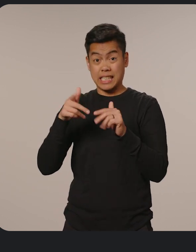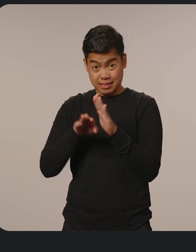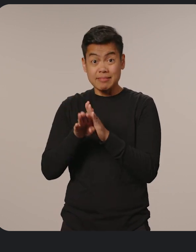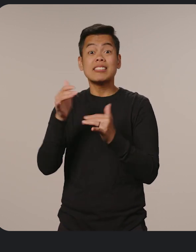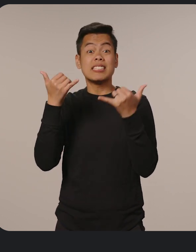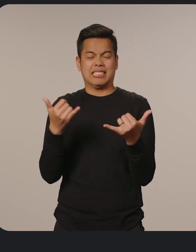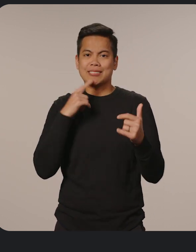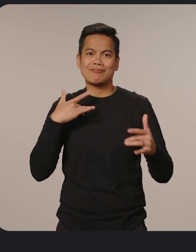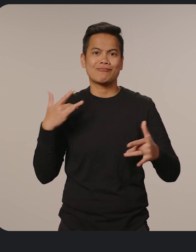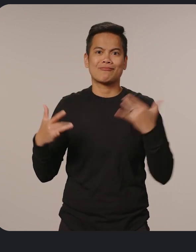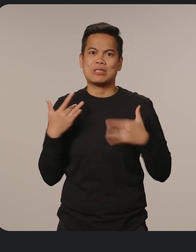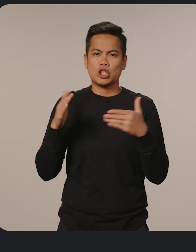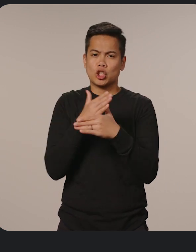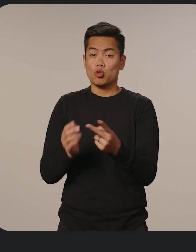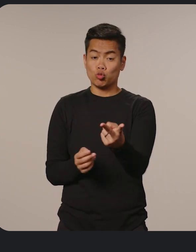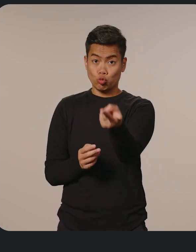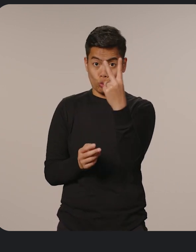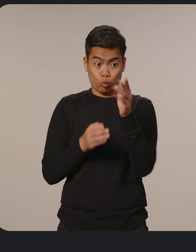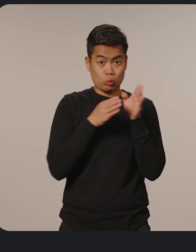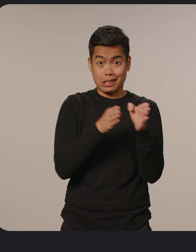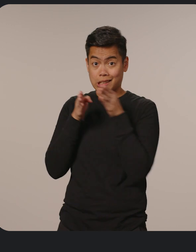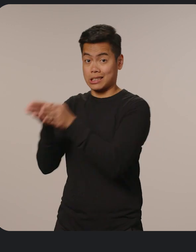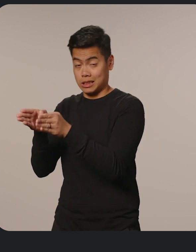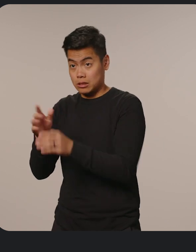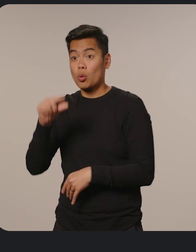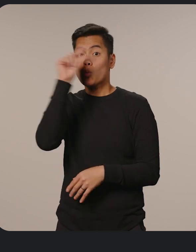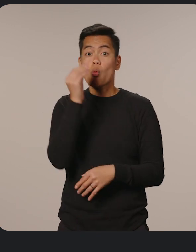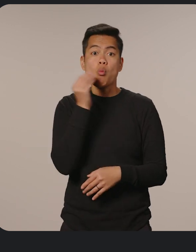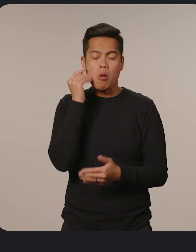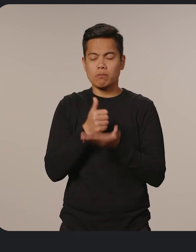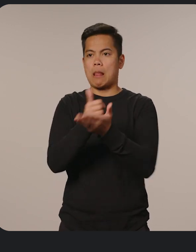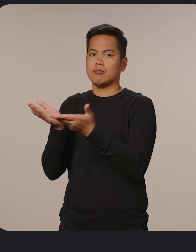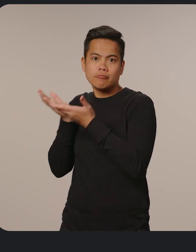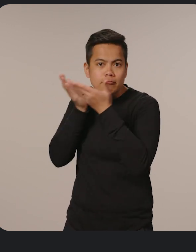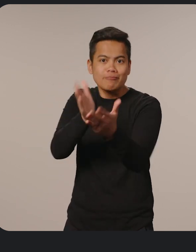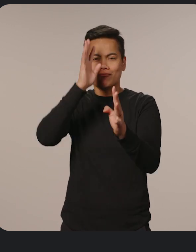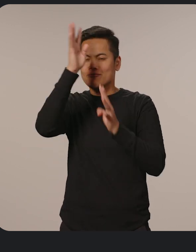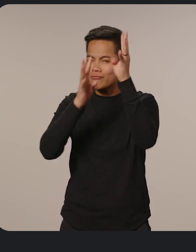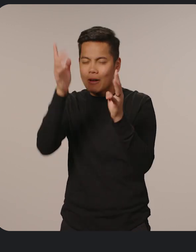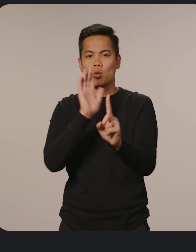are excited to share with you two new ways that Google Home helps you deliver innovative solutions for your users.